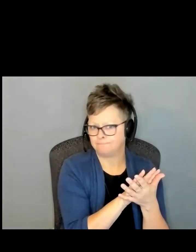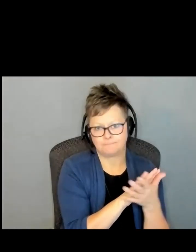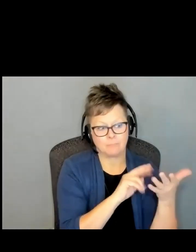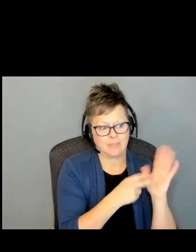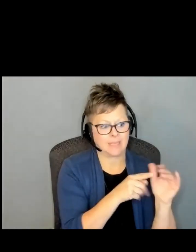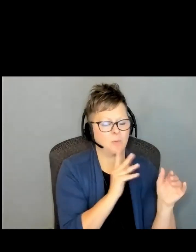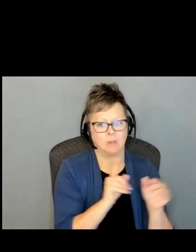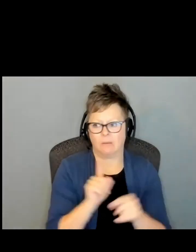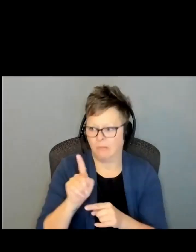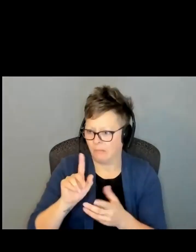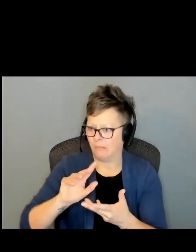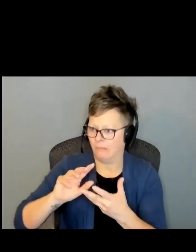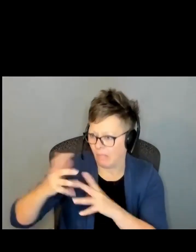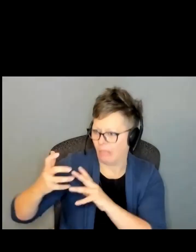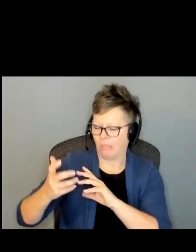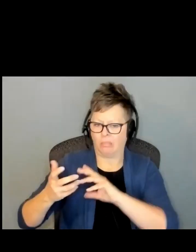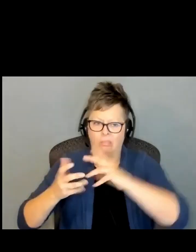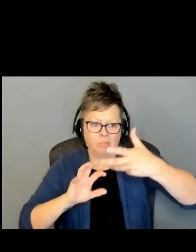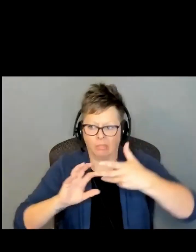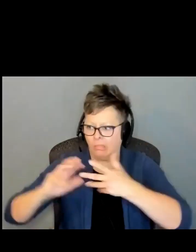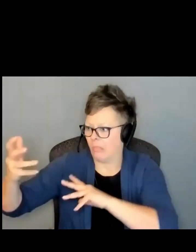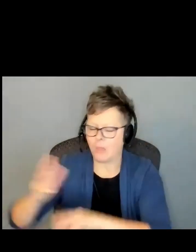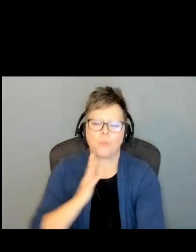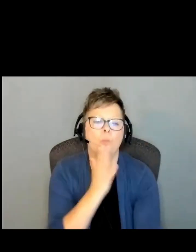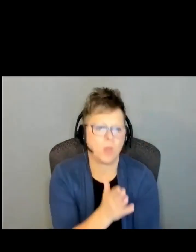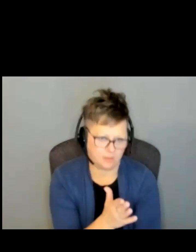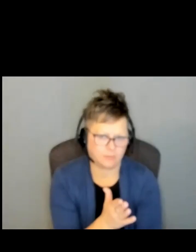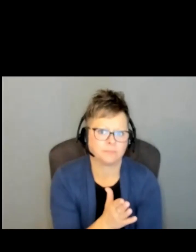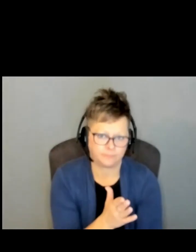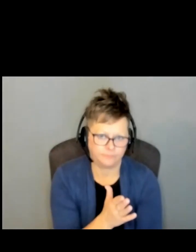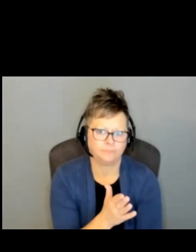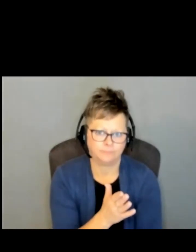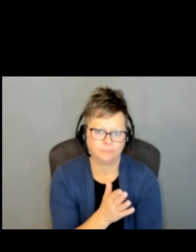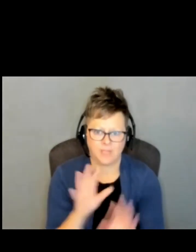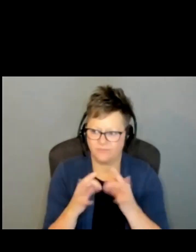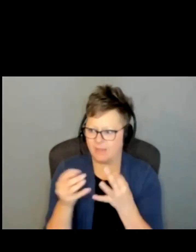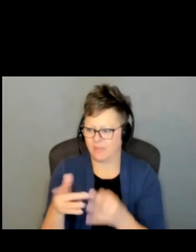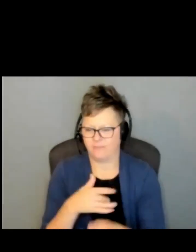happens to come out in the front of focus group of the patients and families they are supporting.